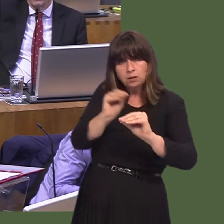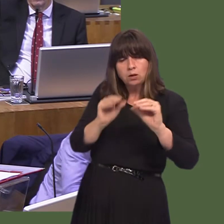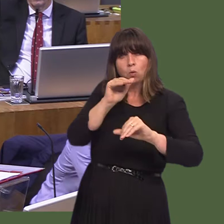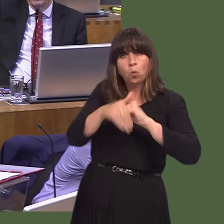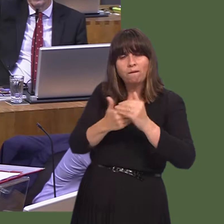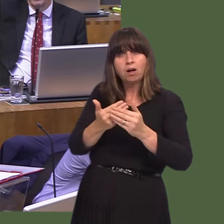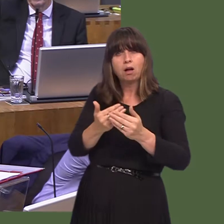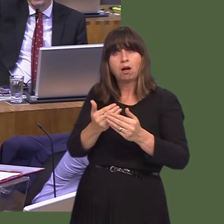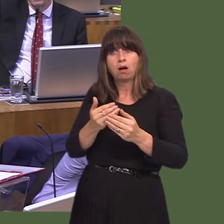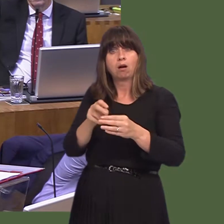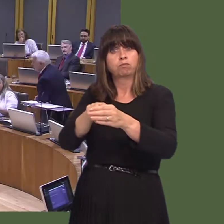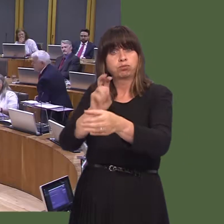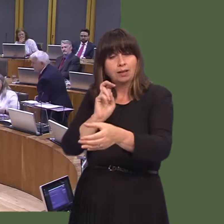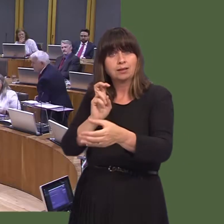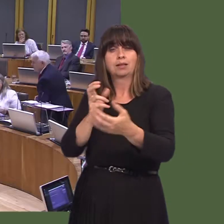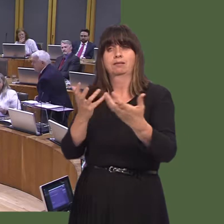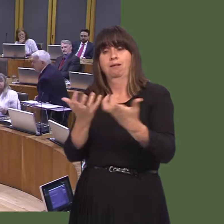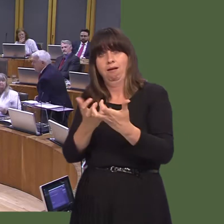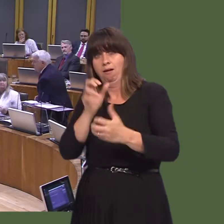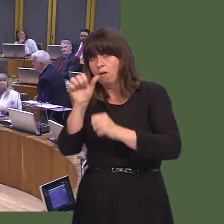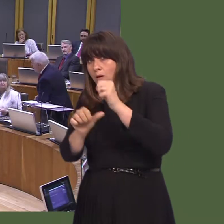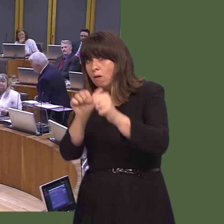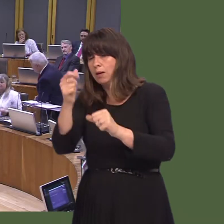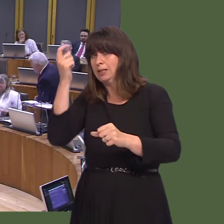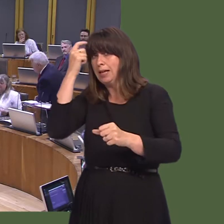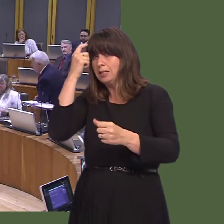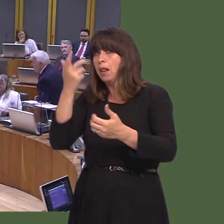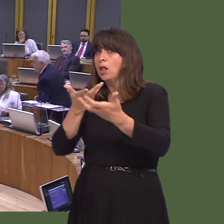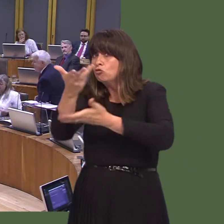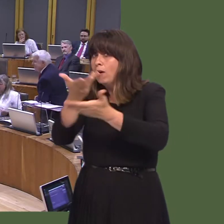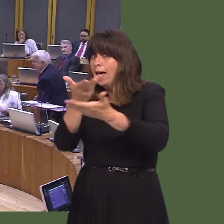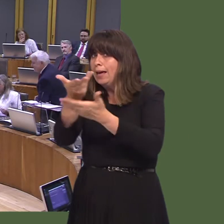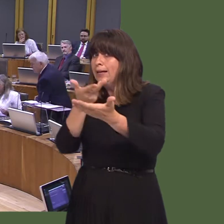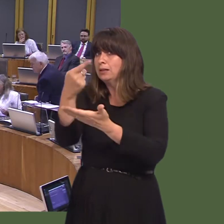of the referendum result, but also a soft Brexit, a sensible trade policy, sensible